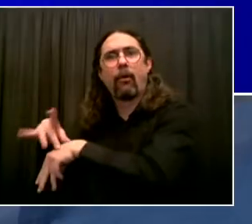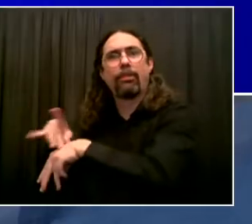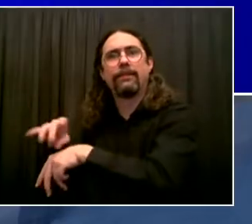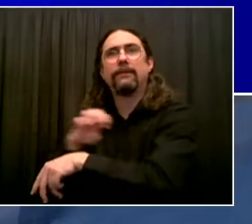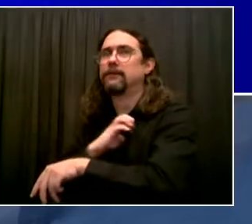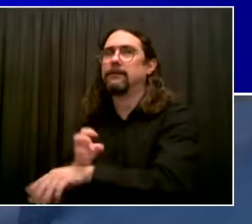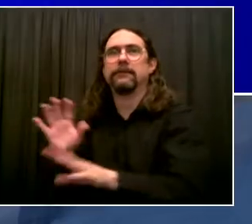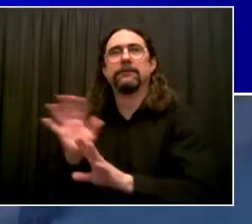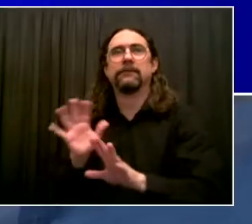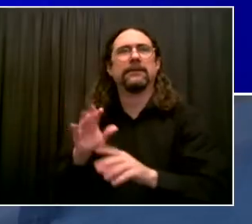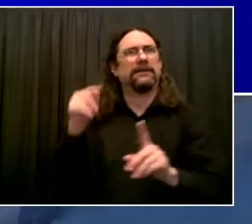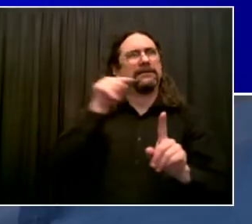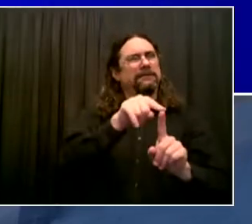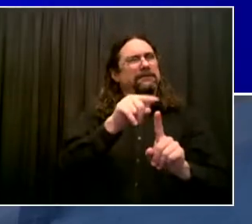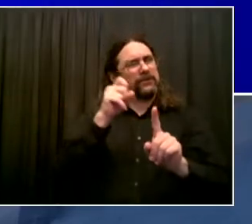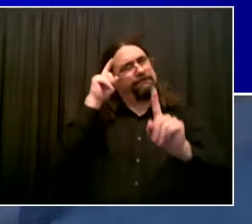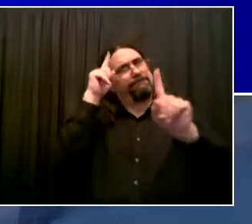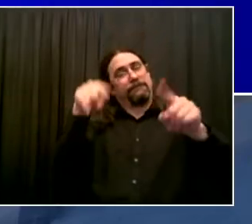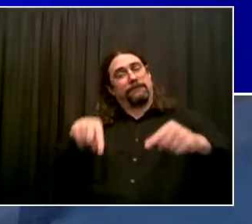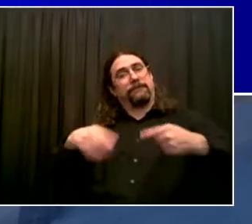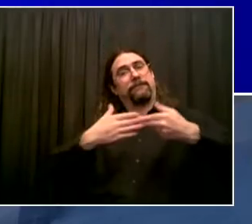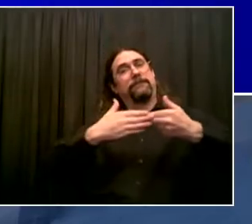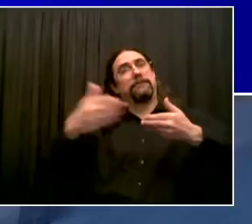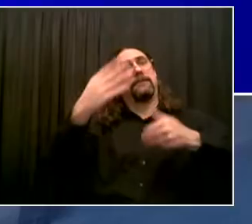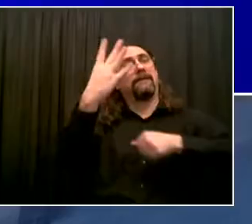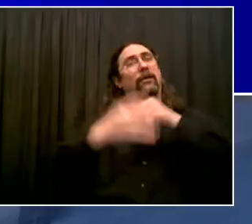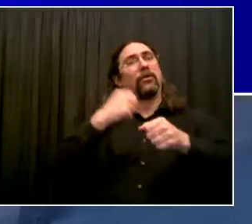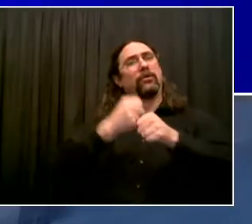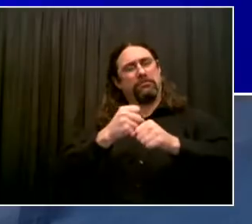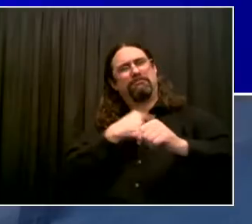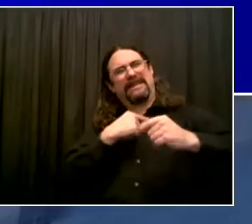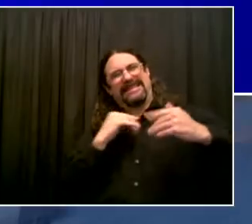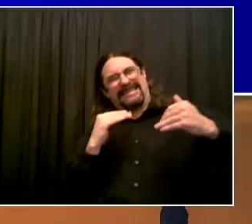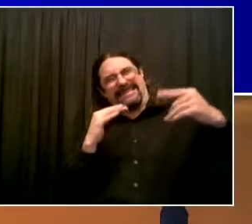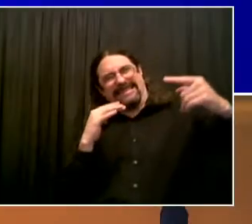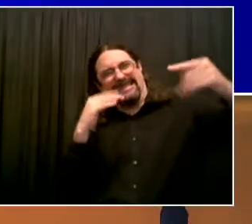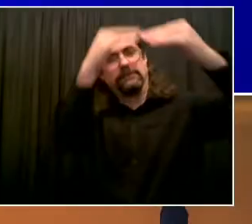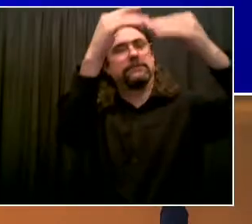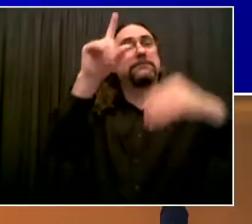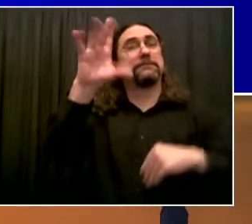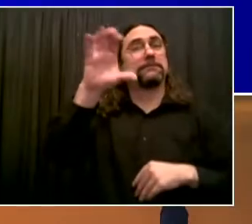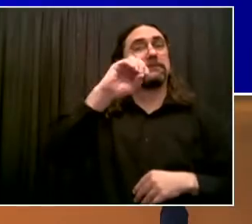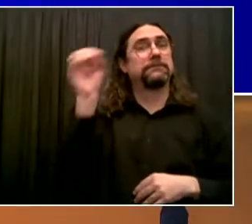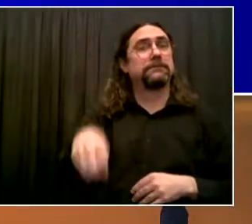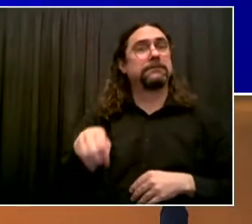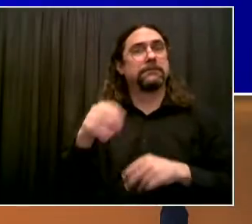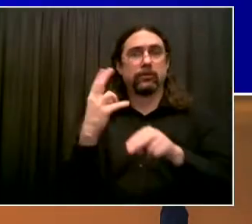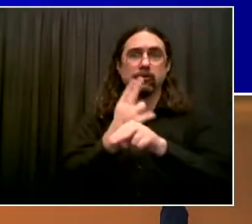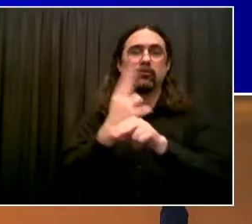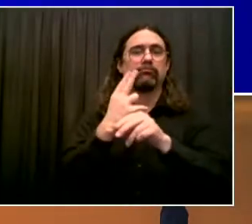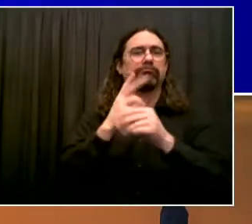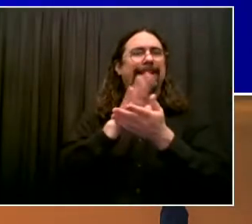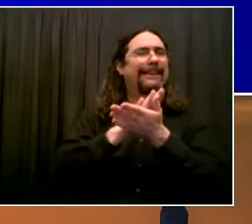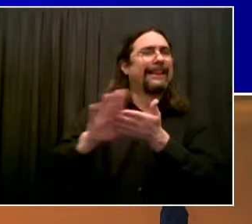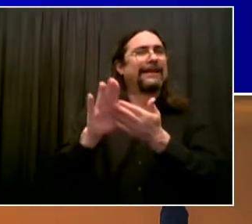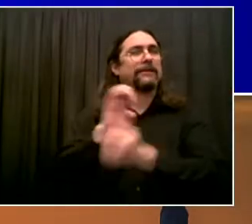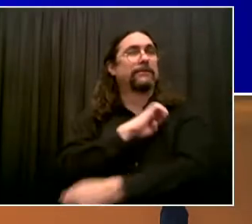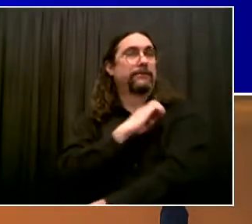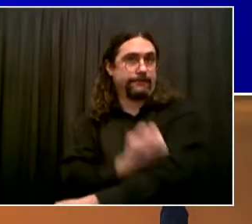ANOTHER WAY WE CELEBRATE EARTH DAY AND REATH WEEK BY LEANING